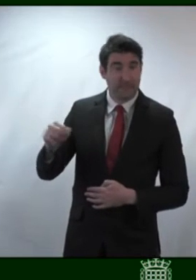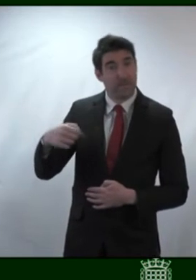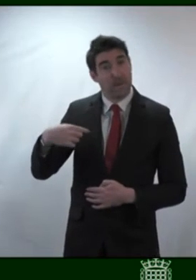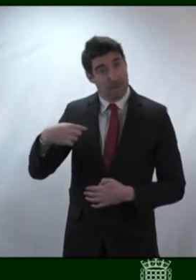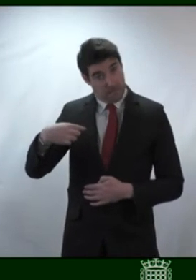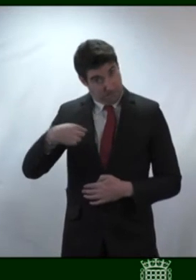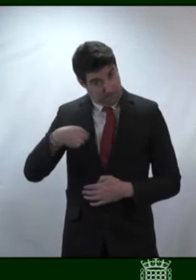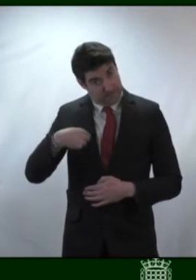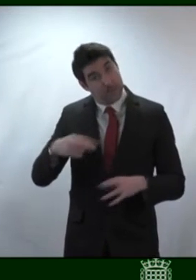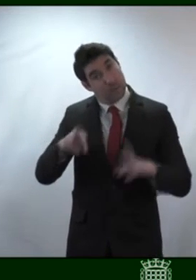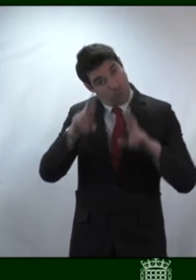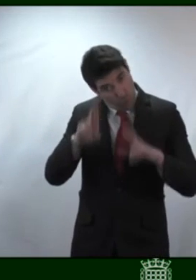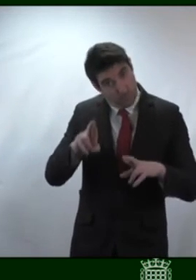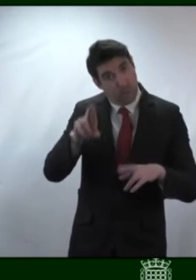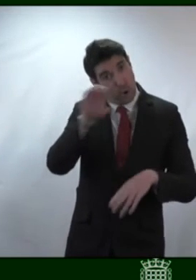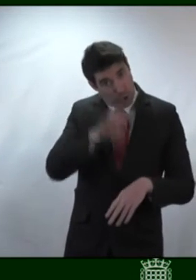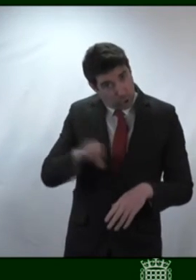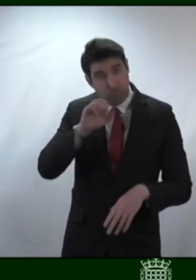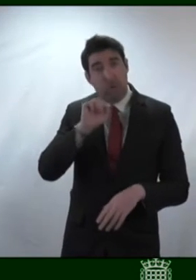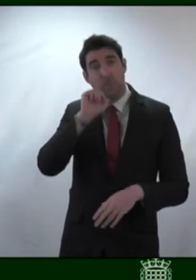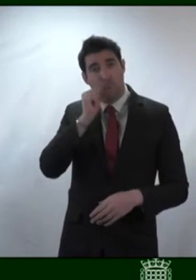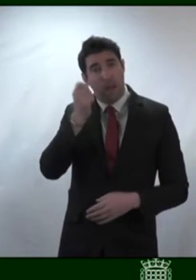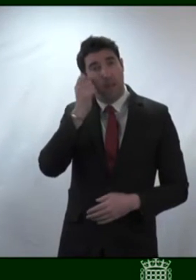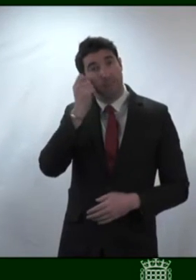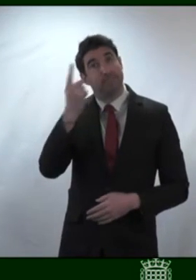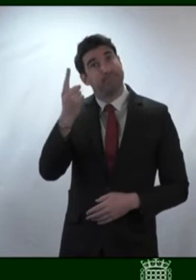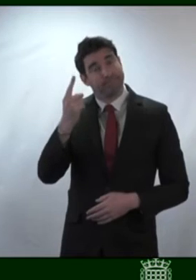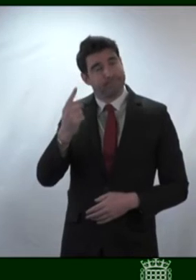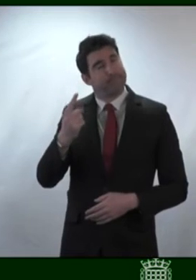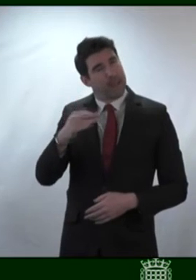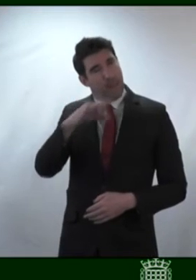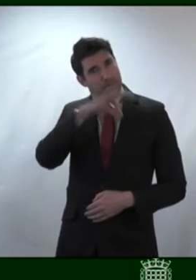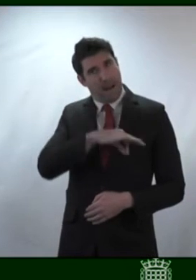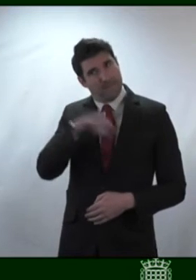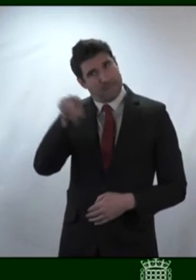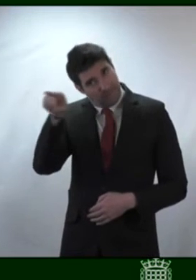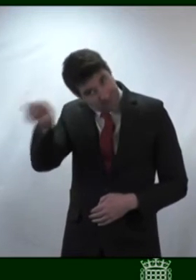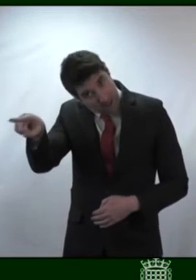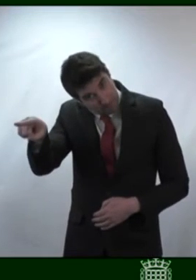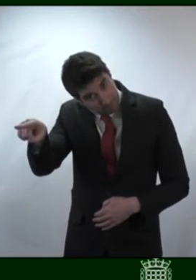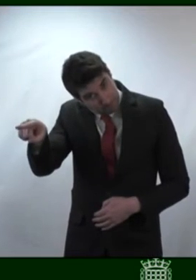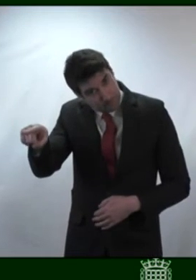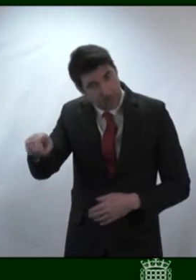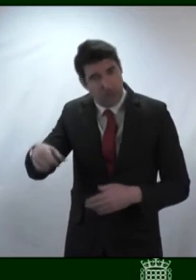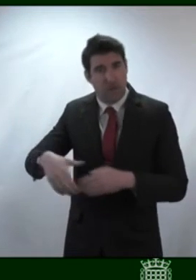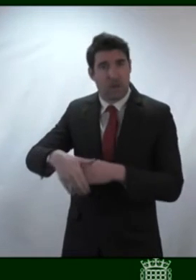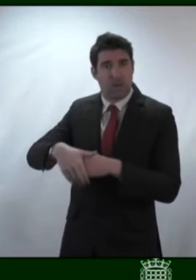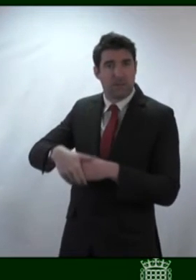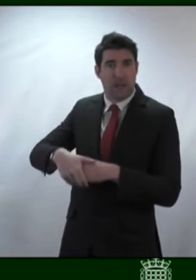do a deal. All that takes is for them to understand that the UK has a natural right,